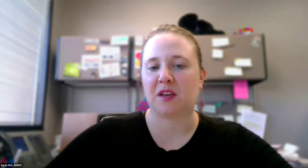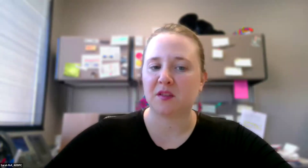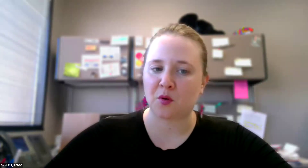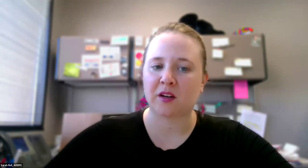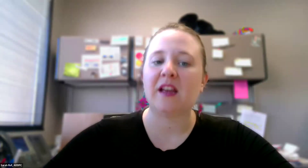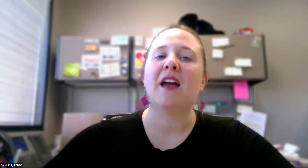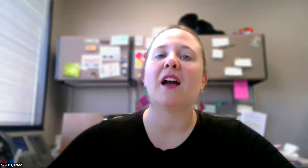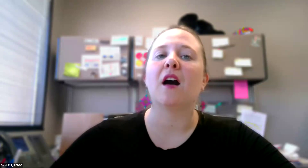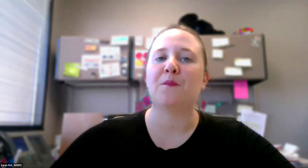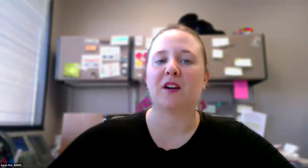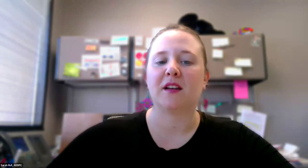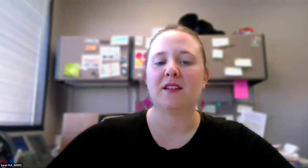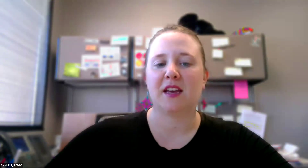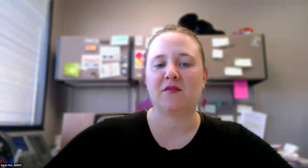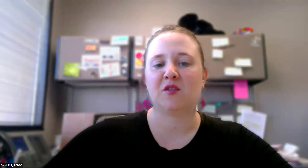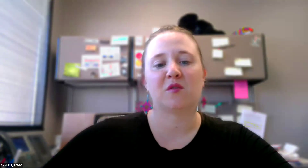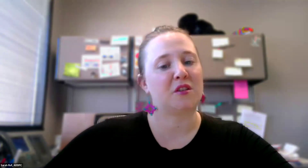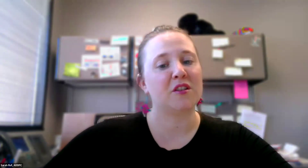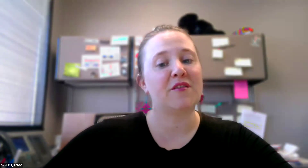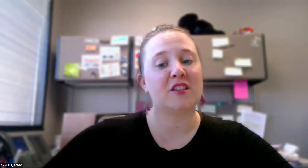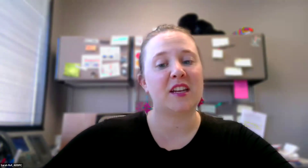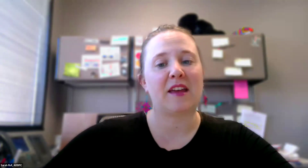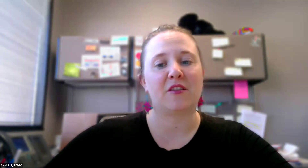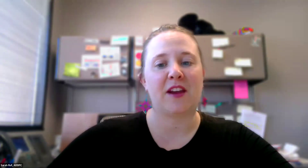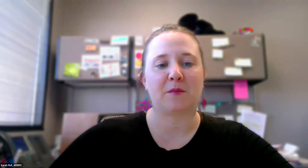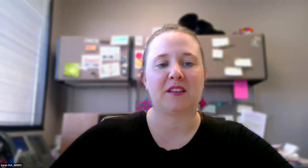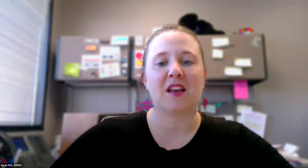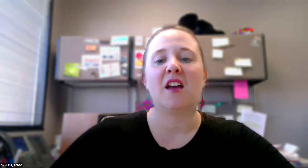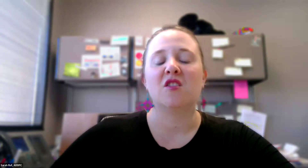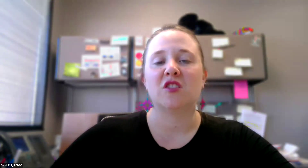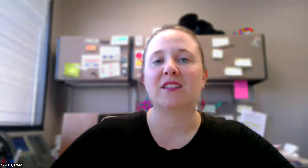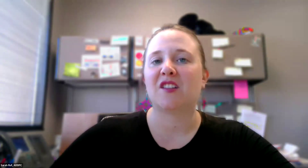TO BE A SUPPORT AND COMFORT TO INDIVIDUALS WITH NEURO DIVERSITY IN THEIR FAMILIES JUST